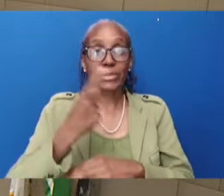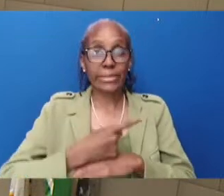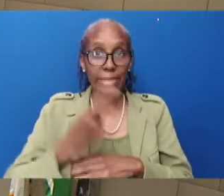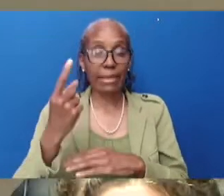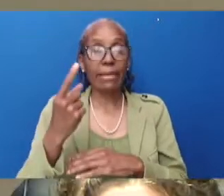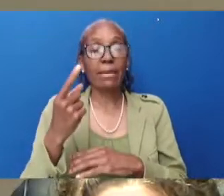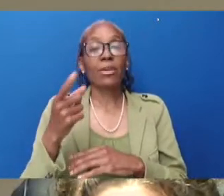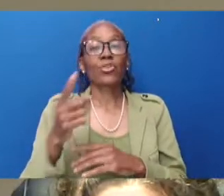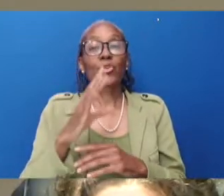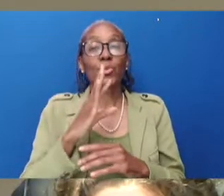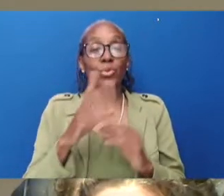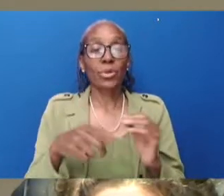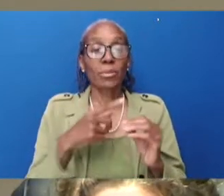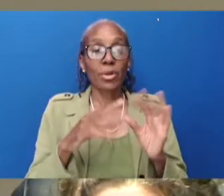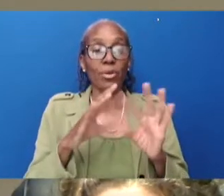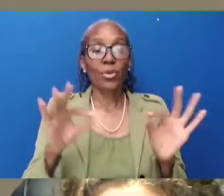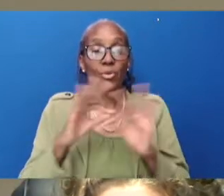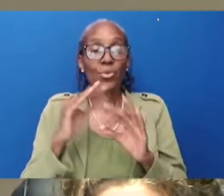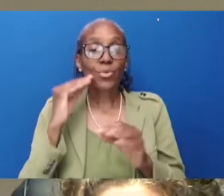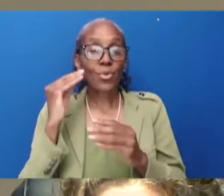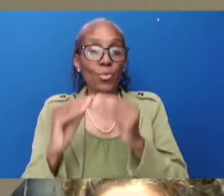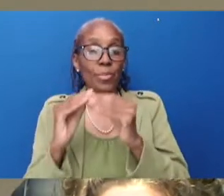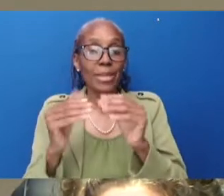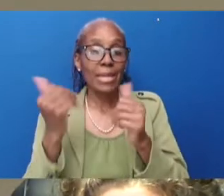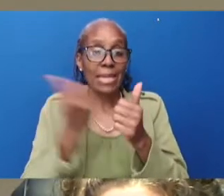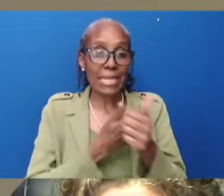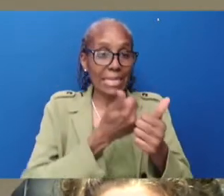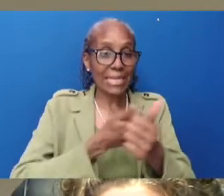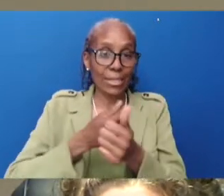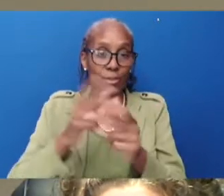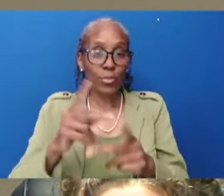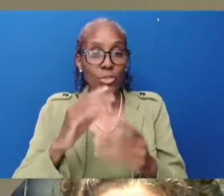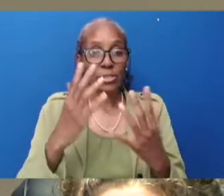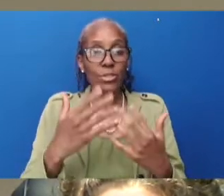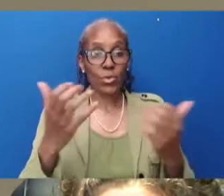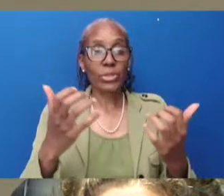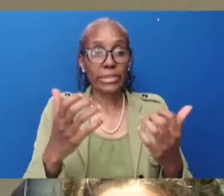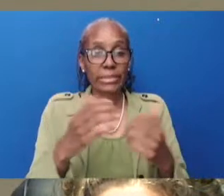YOU WERE AT YOUR SENIOR DAY AND